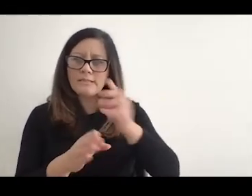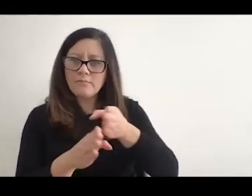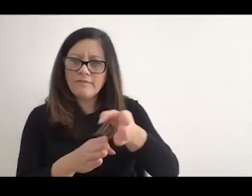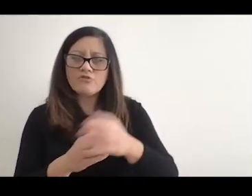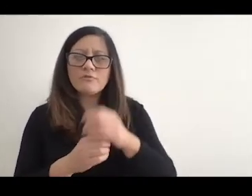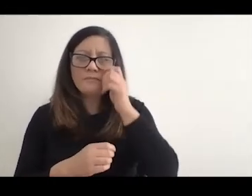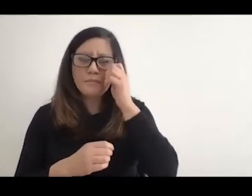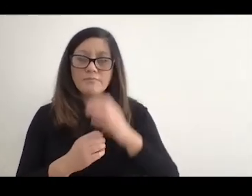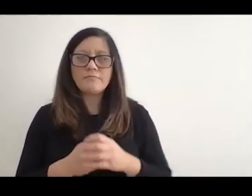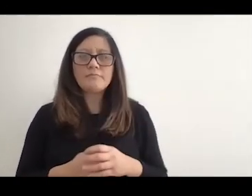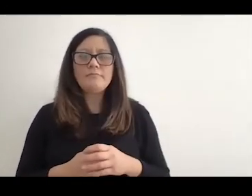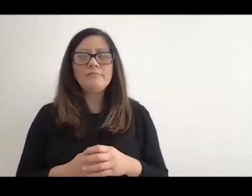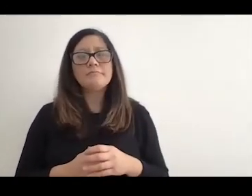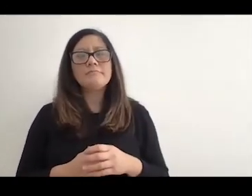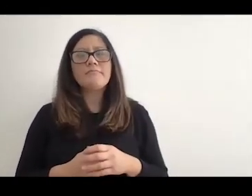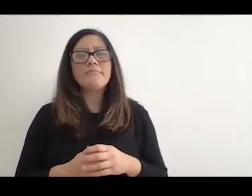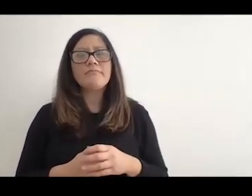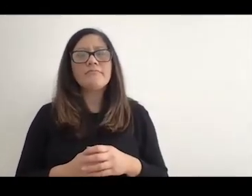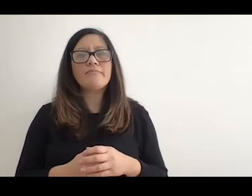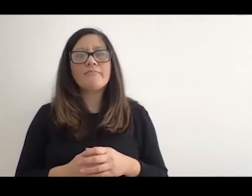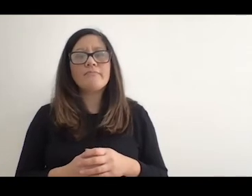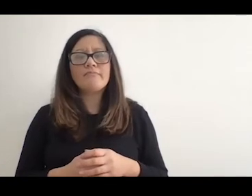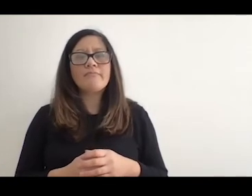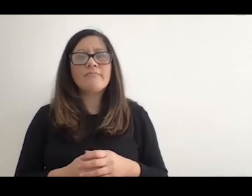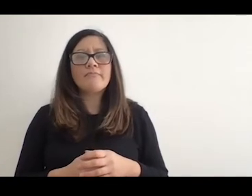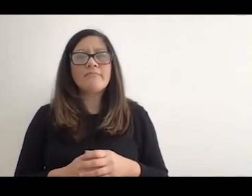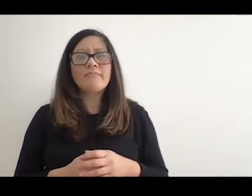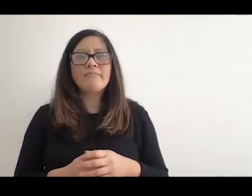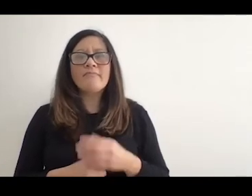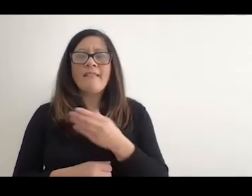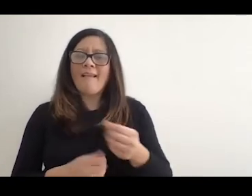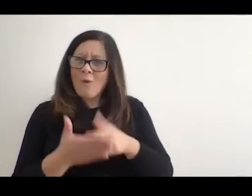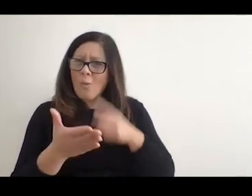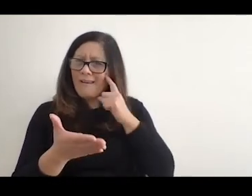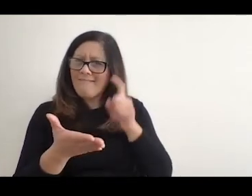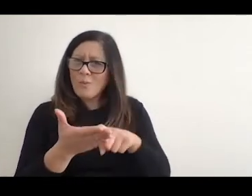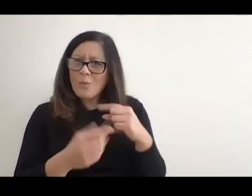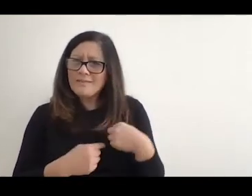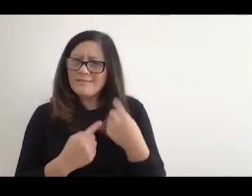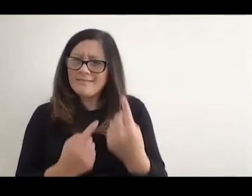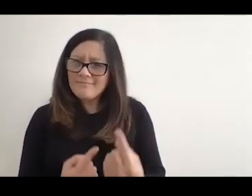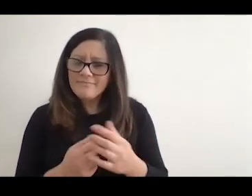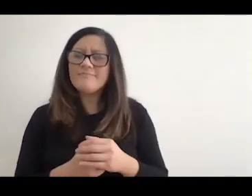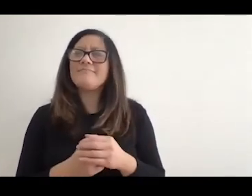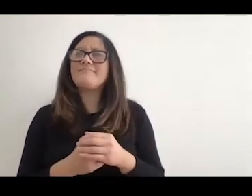This time. That we've had in our homes during the pandemic.